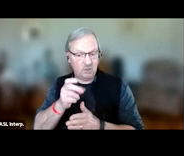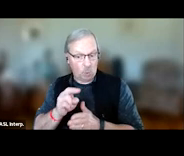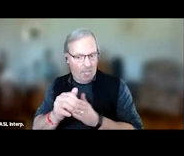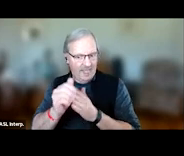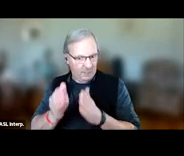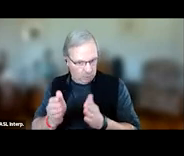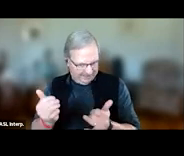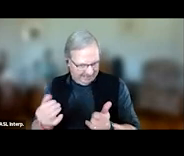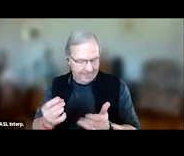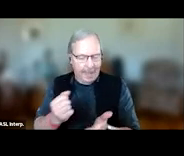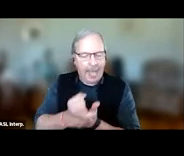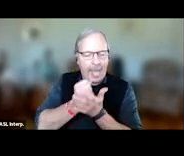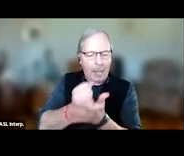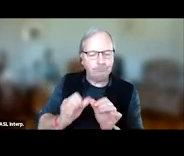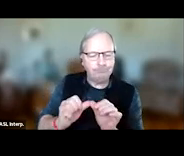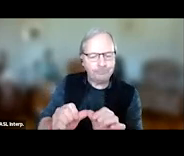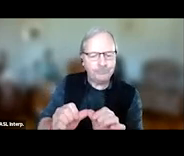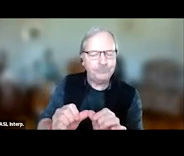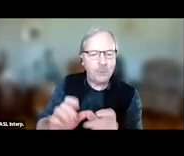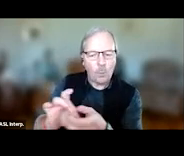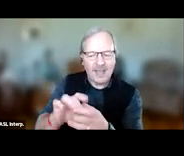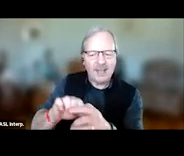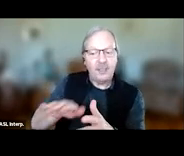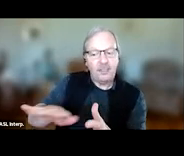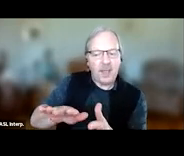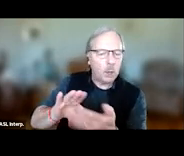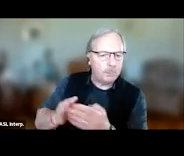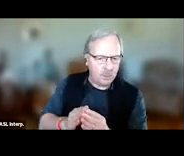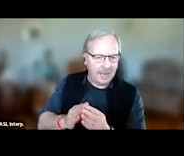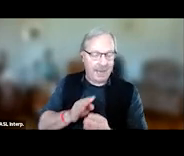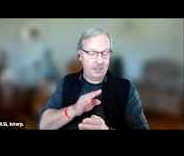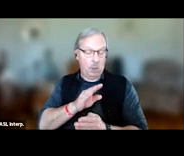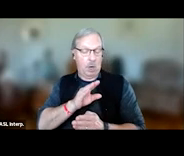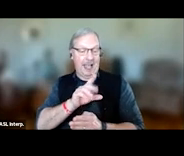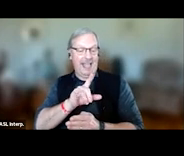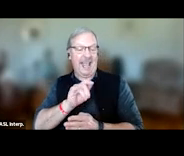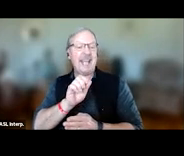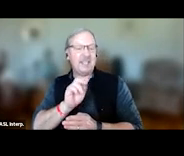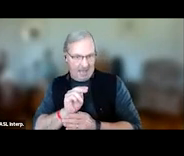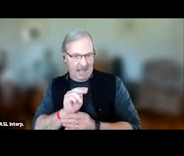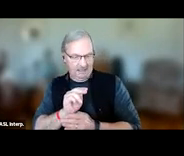the relationships and their communities and your TA center liaisons who are there to support you through all of this process.